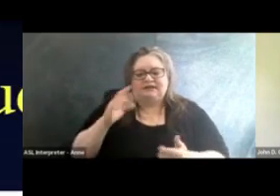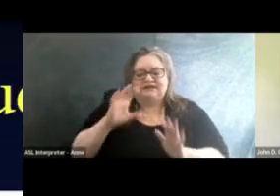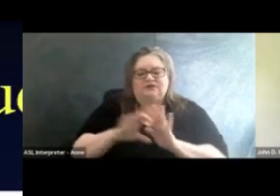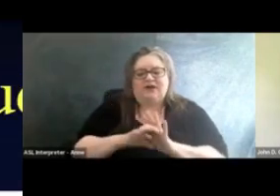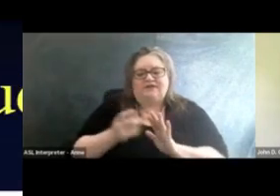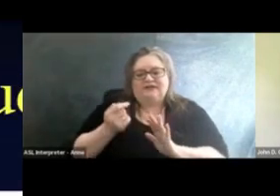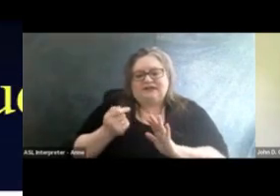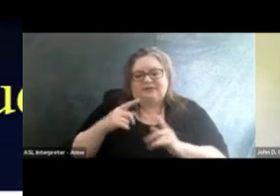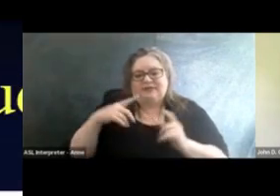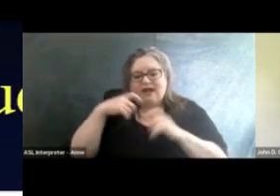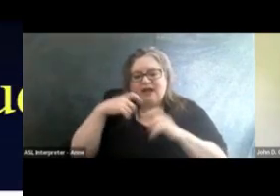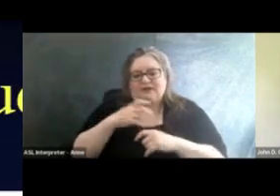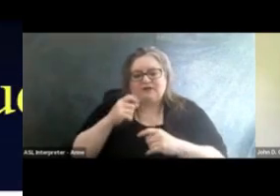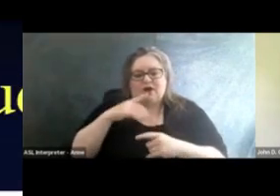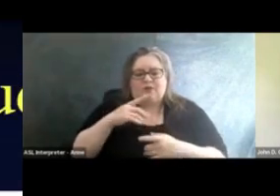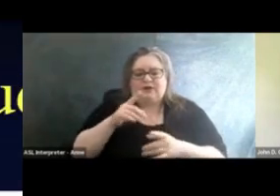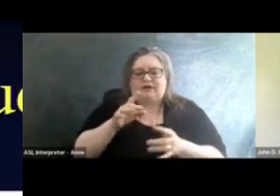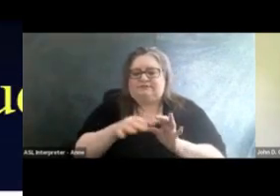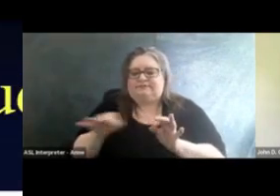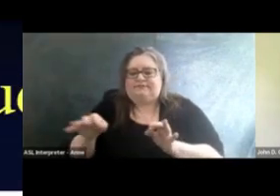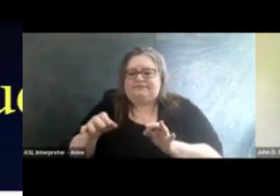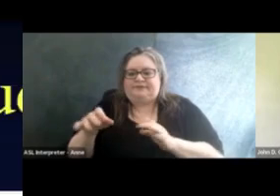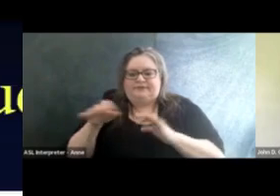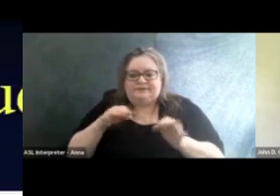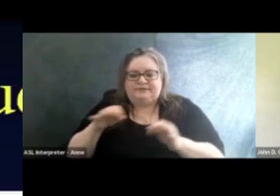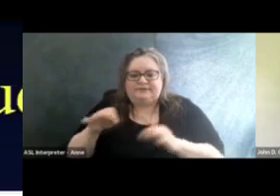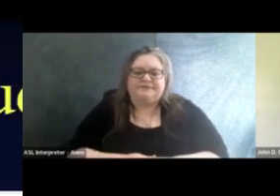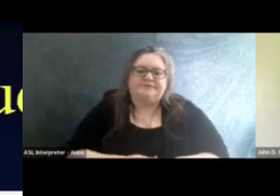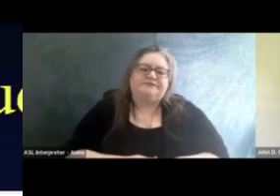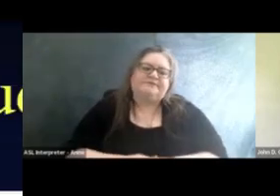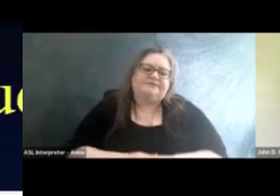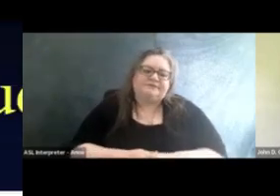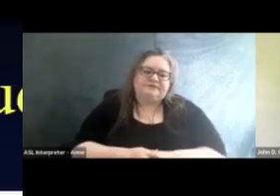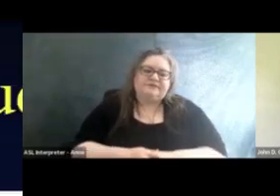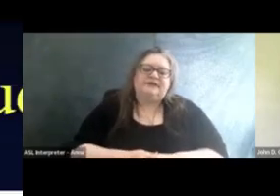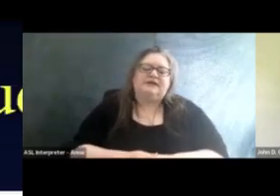little bit complicated, so I'm just going to say it, talk it out loud, and that's these individuals down here with